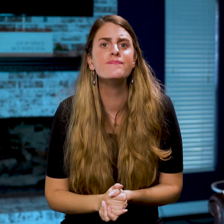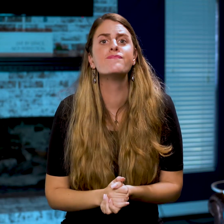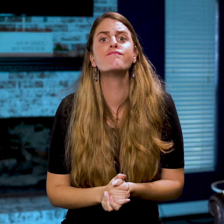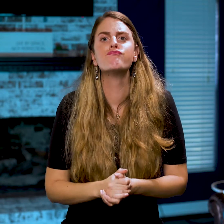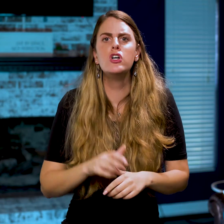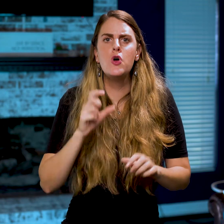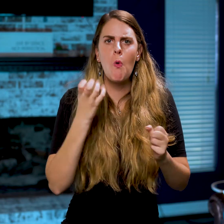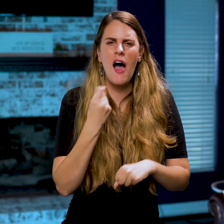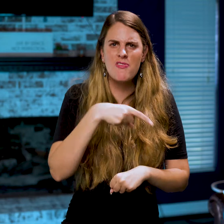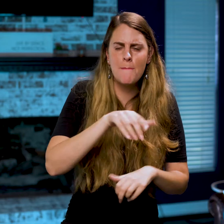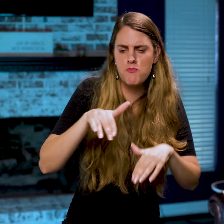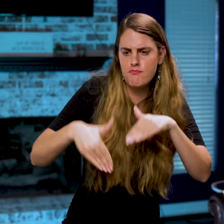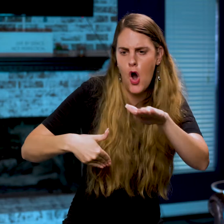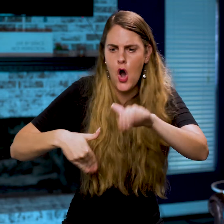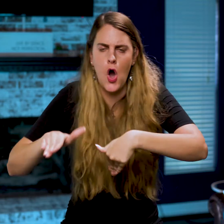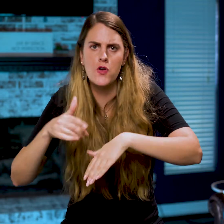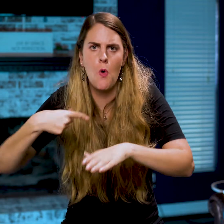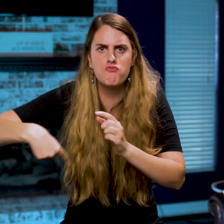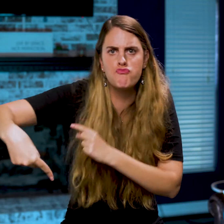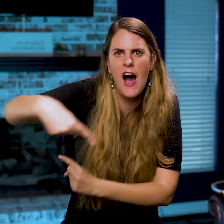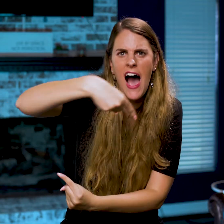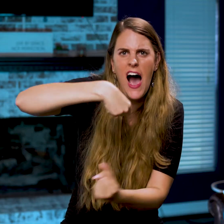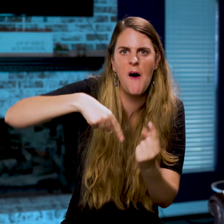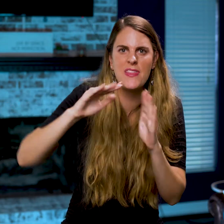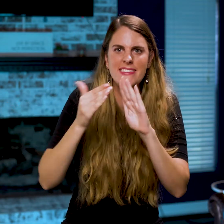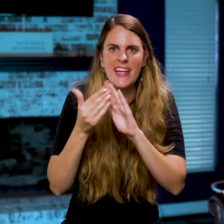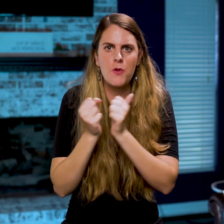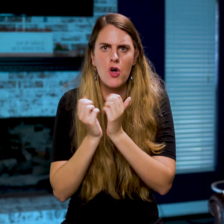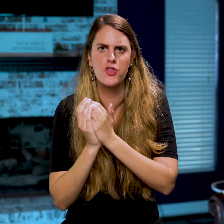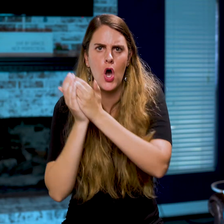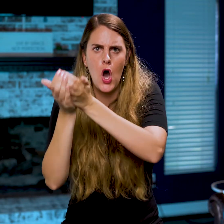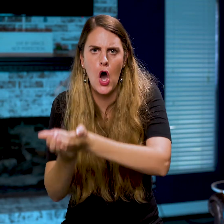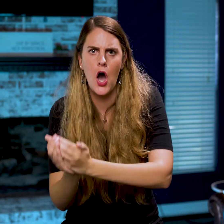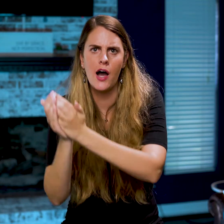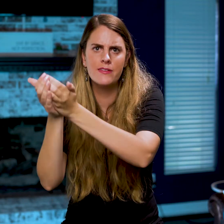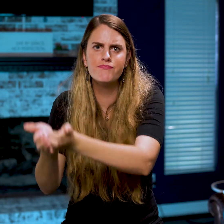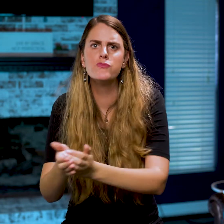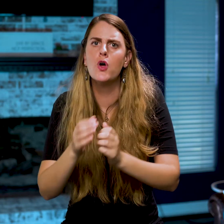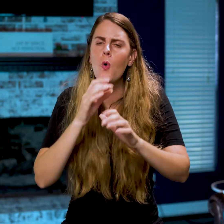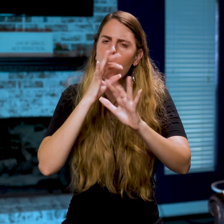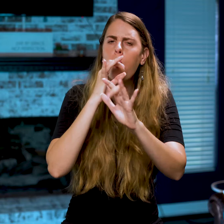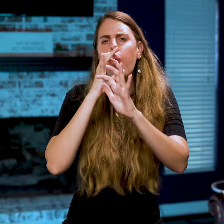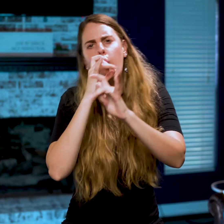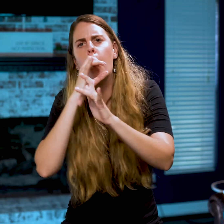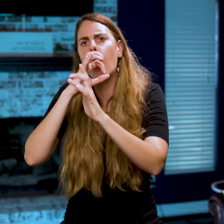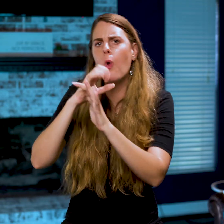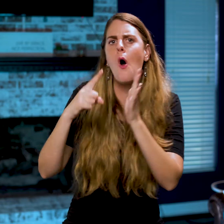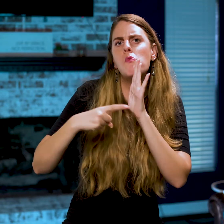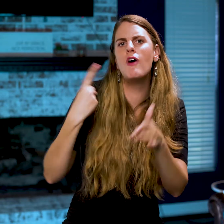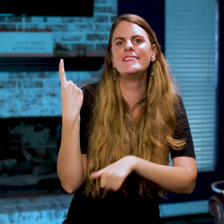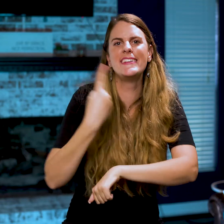March around the city with the ark, blowing trumpets,